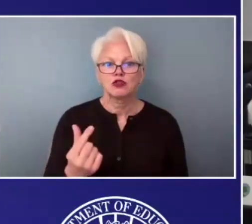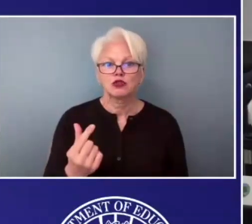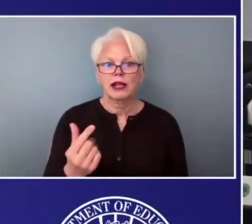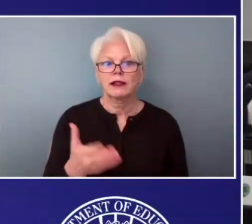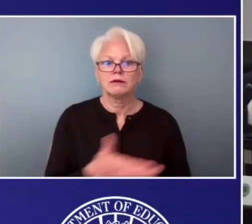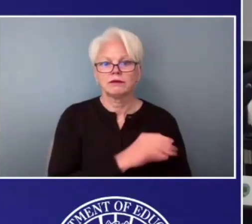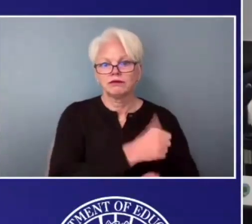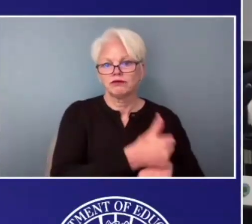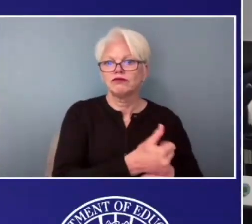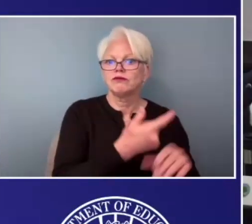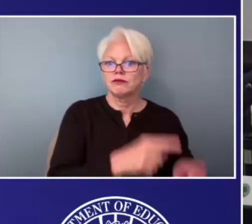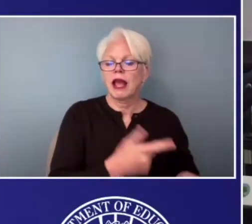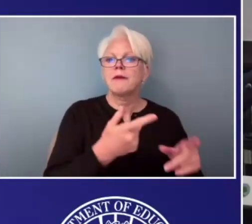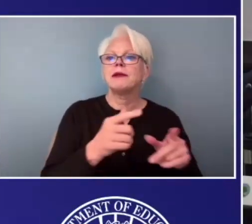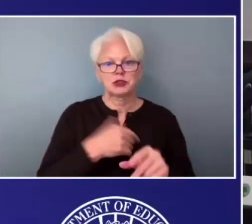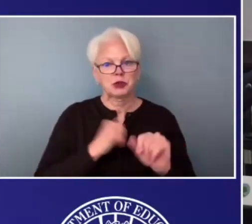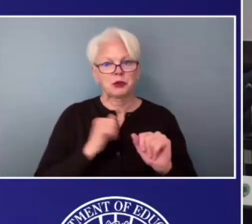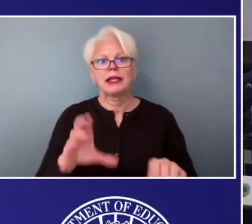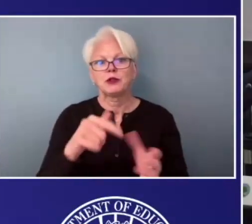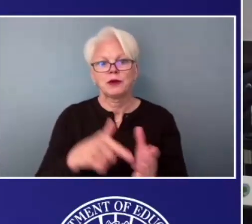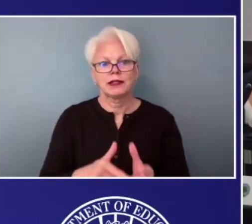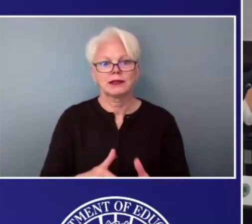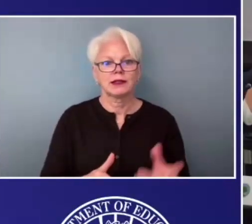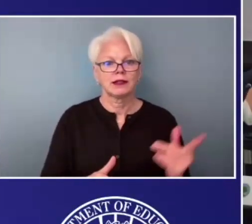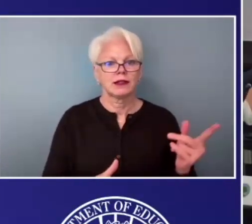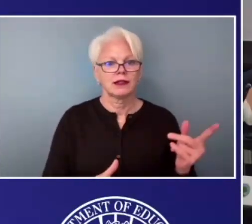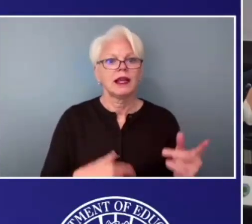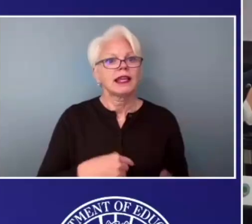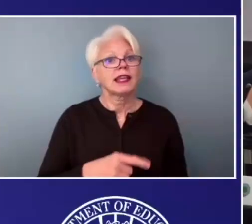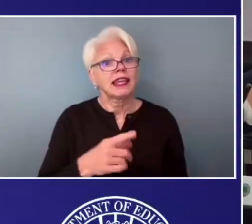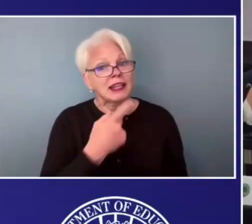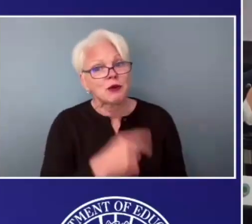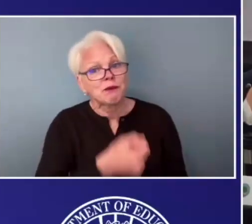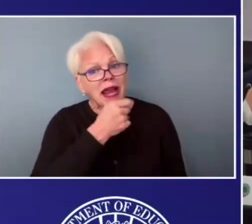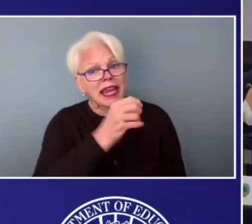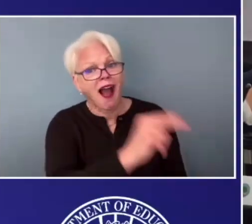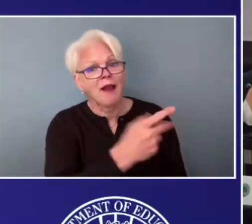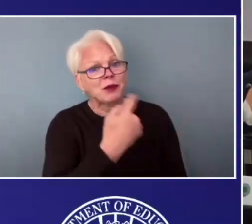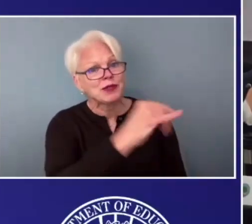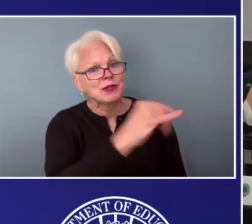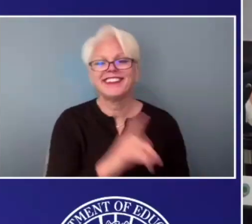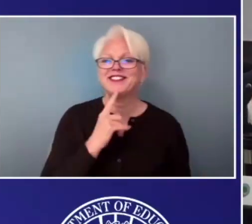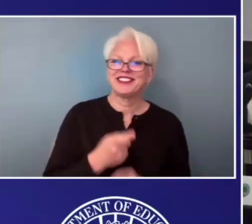to do this. And so we are -- could you put your mic on and do that? Just kidding. All right.